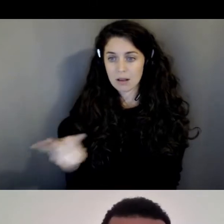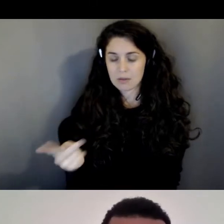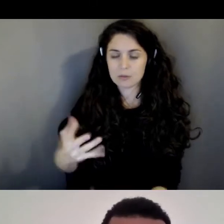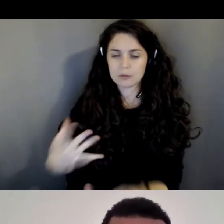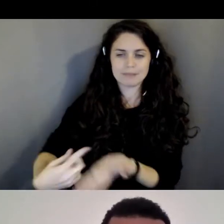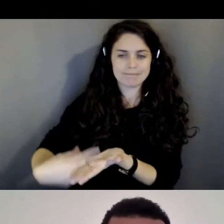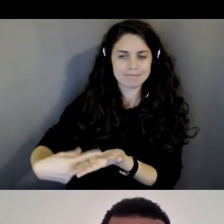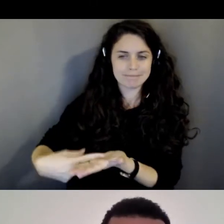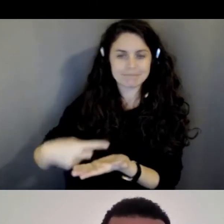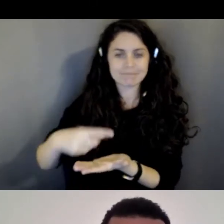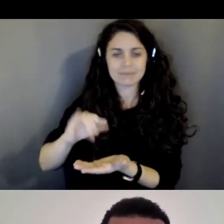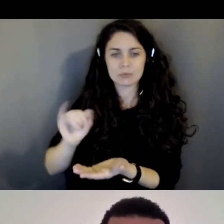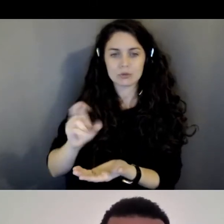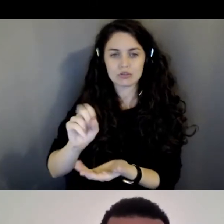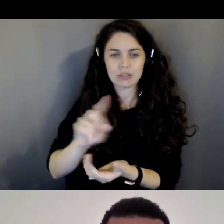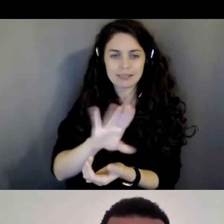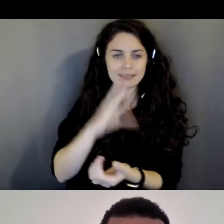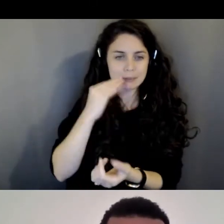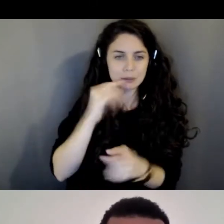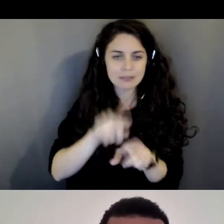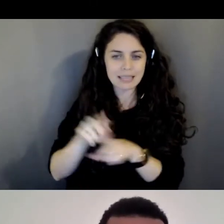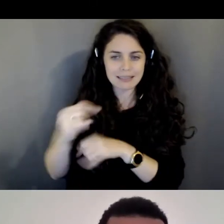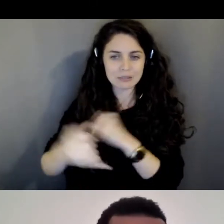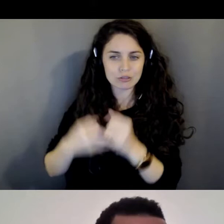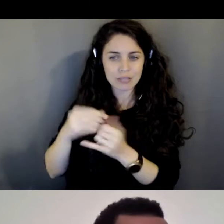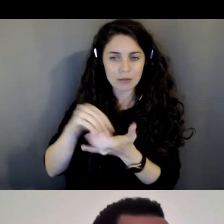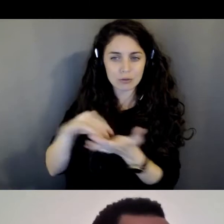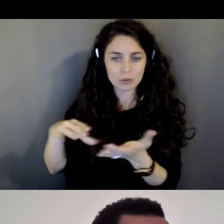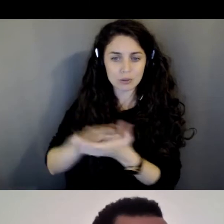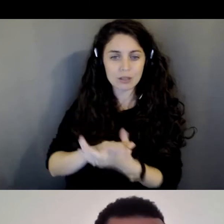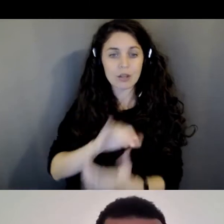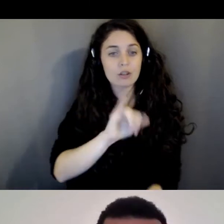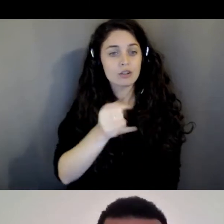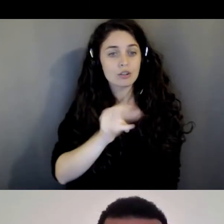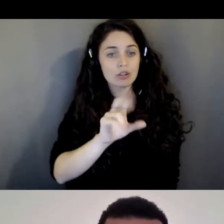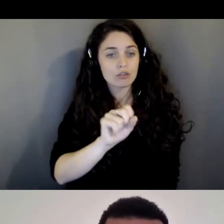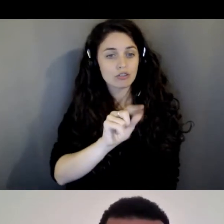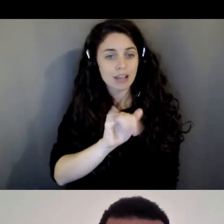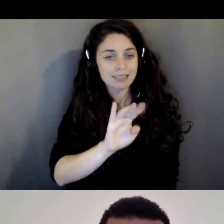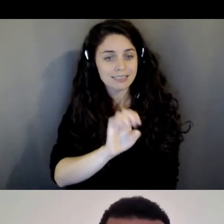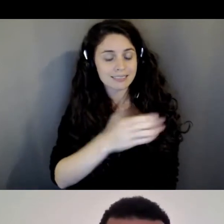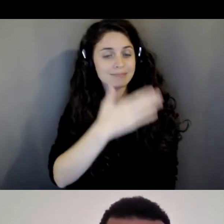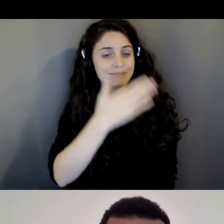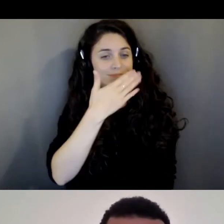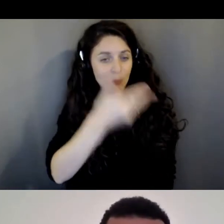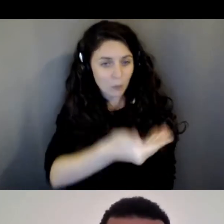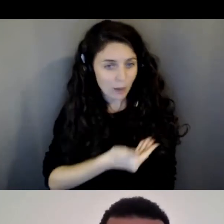international student. So, Justice, welcome. Thanks so much for joining us and for being